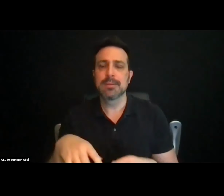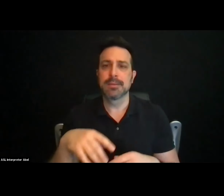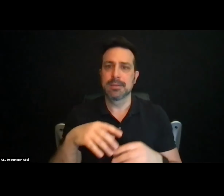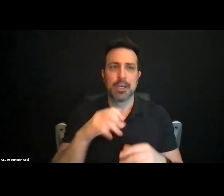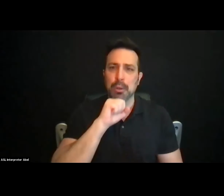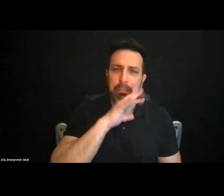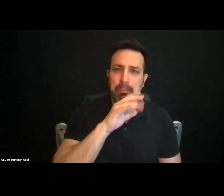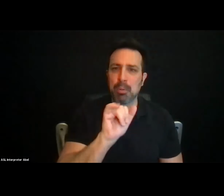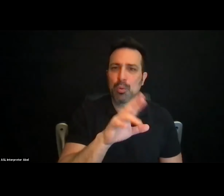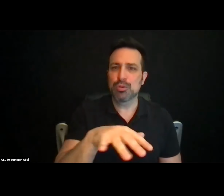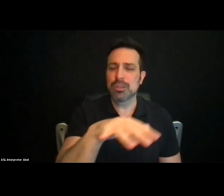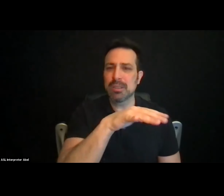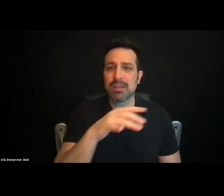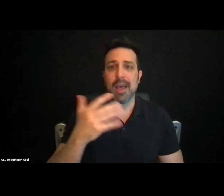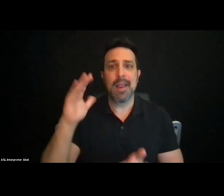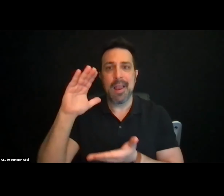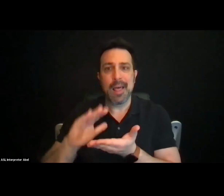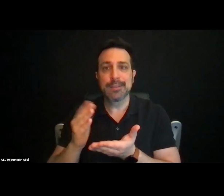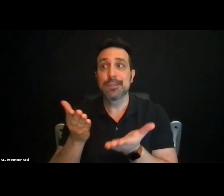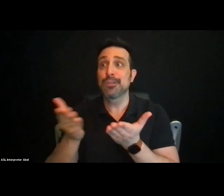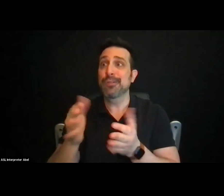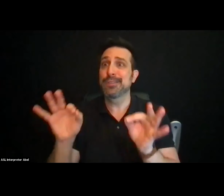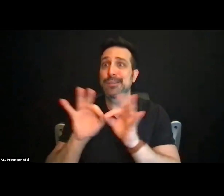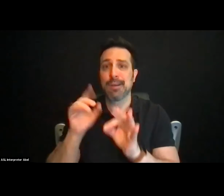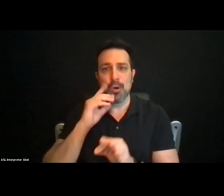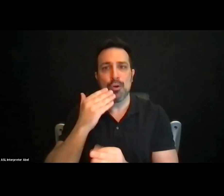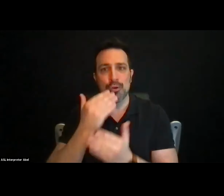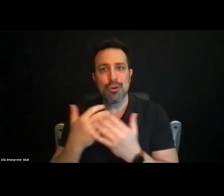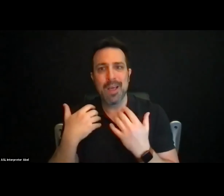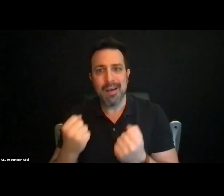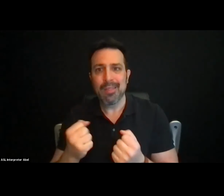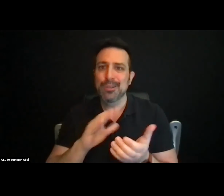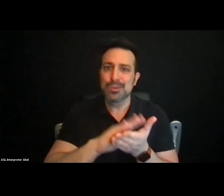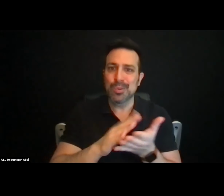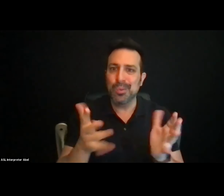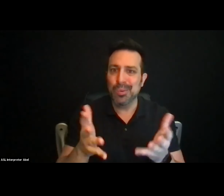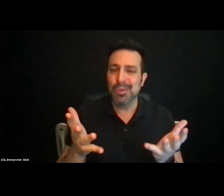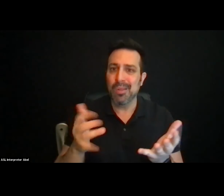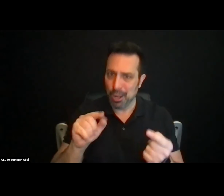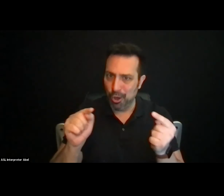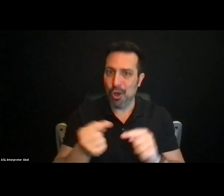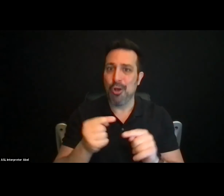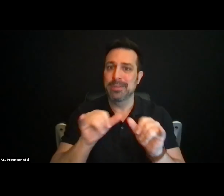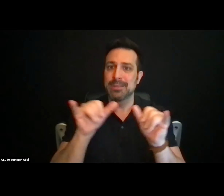havoc on communities. They must endure the devastation caused by inequity such as